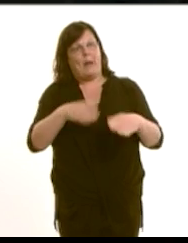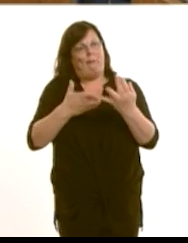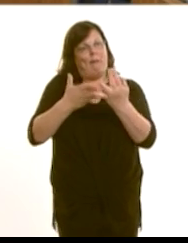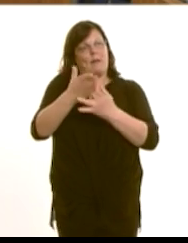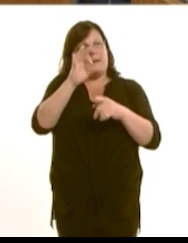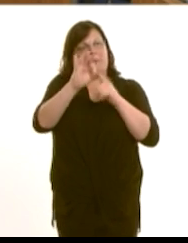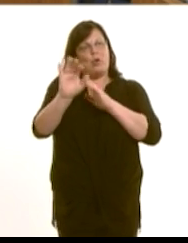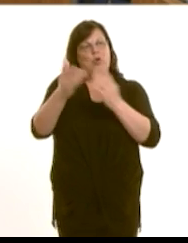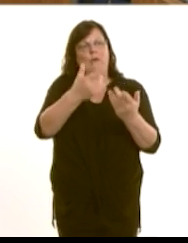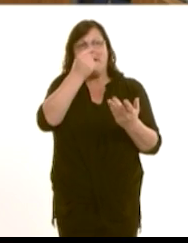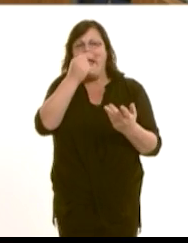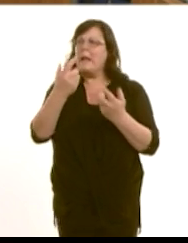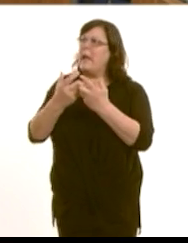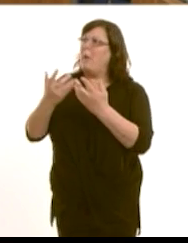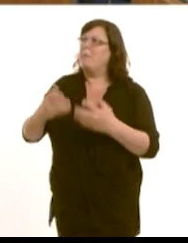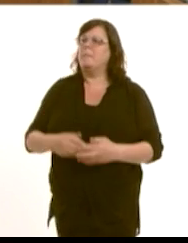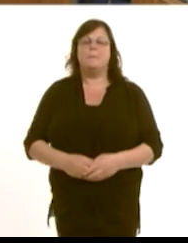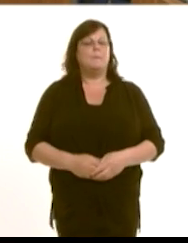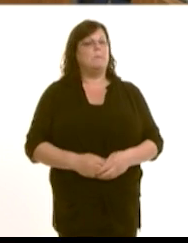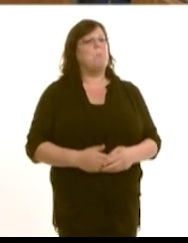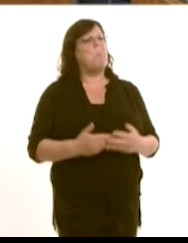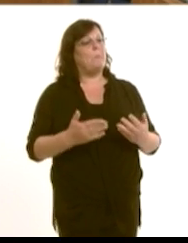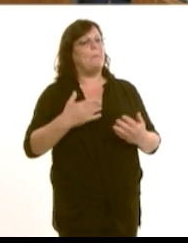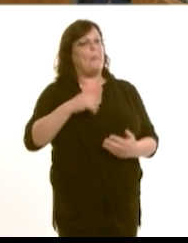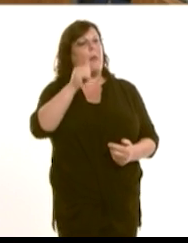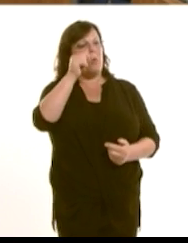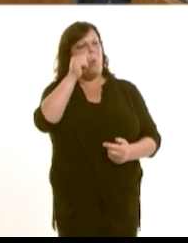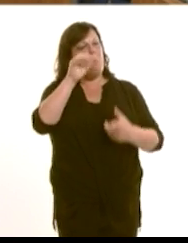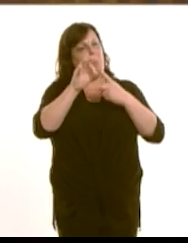Carwyn Jones: Iím aware, of course, of the proposals.